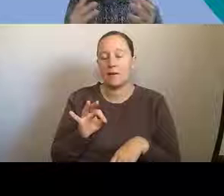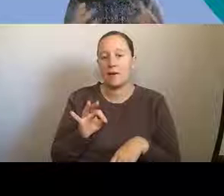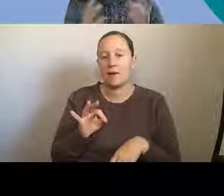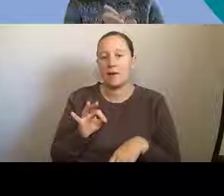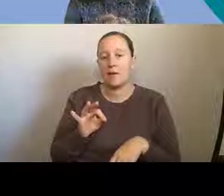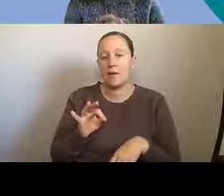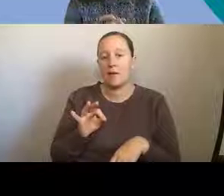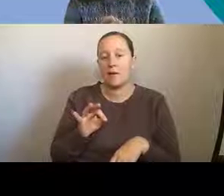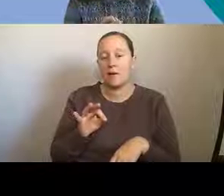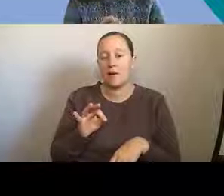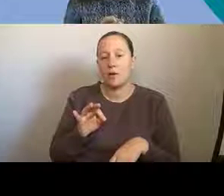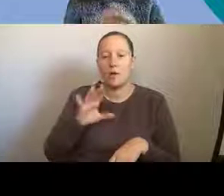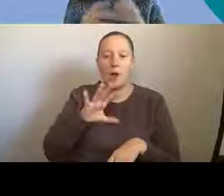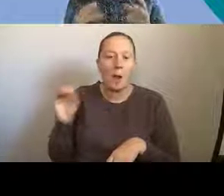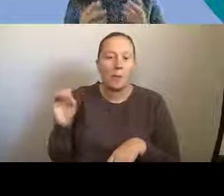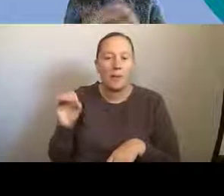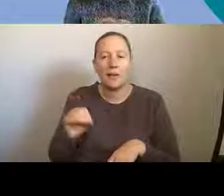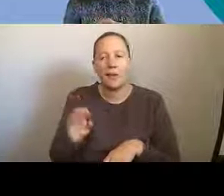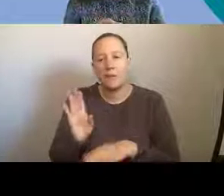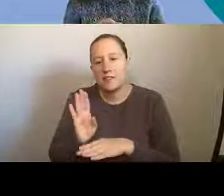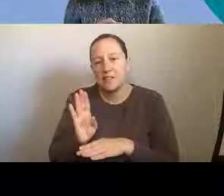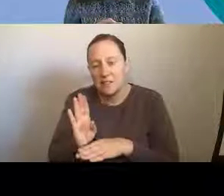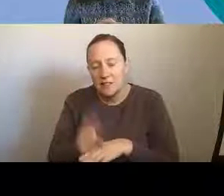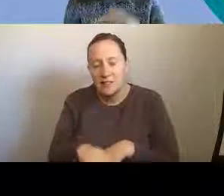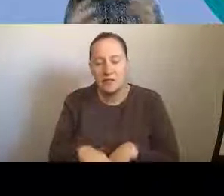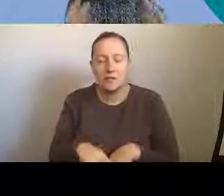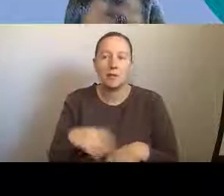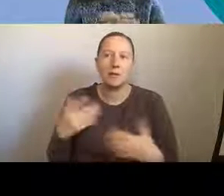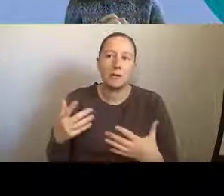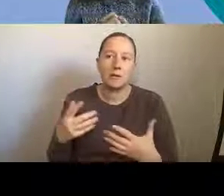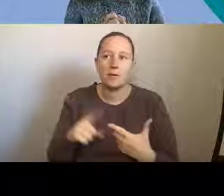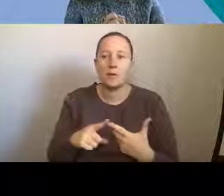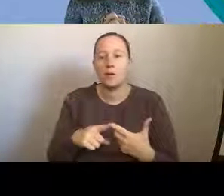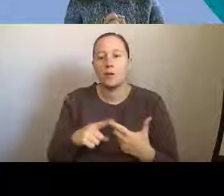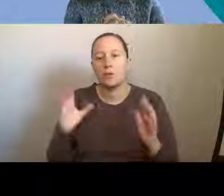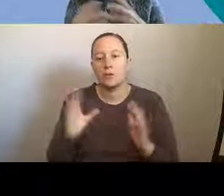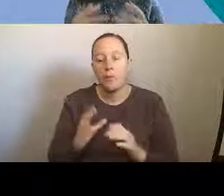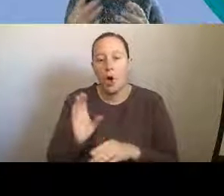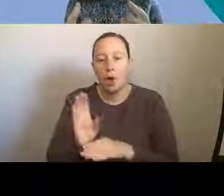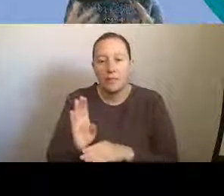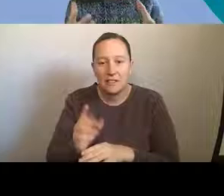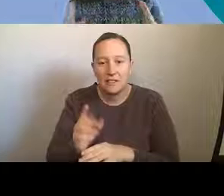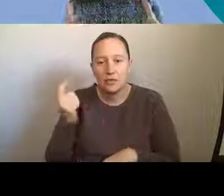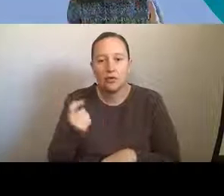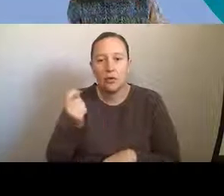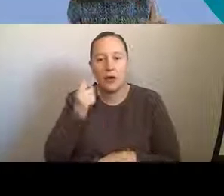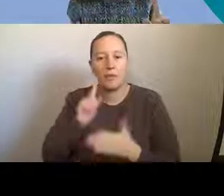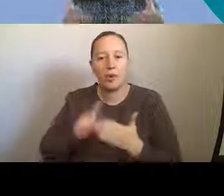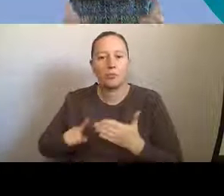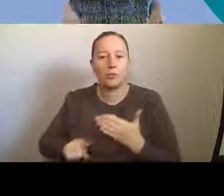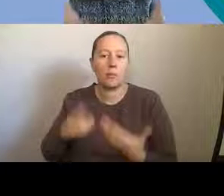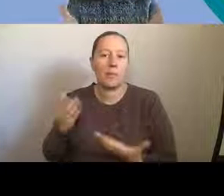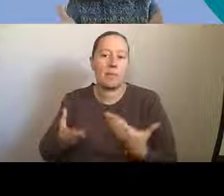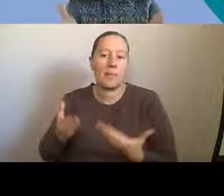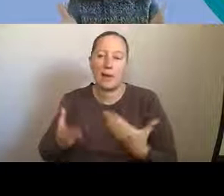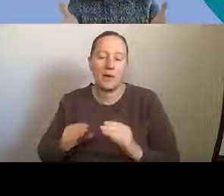small business getting a small grant for research, and you may not actually have such an establishment